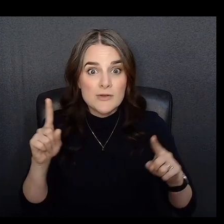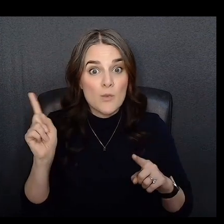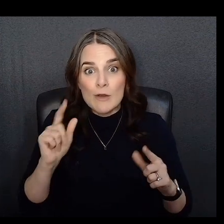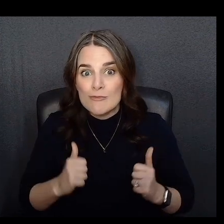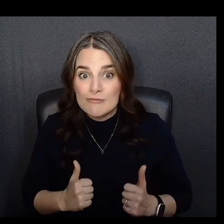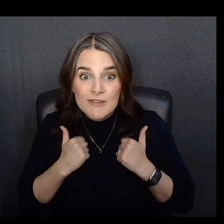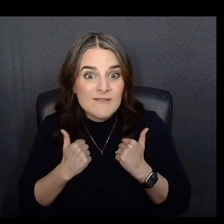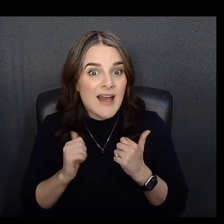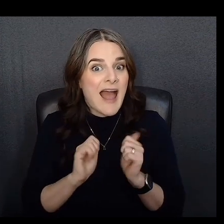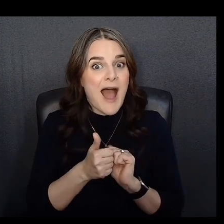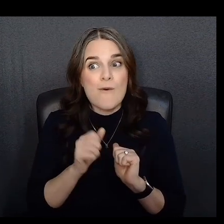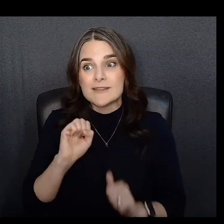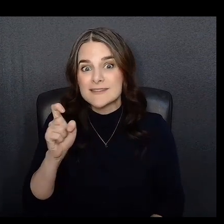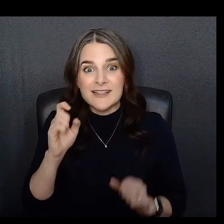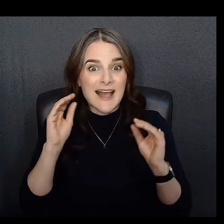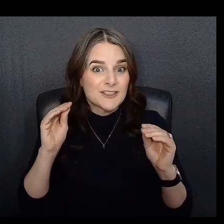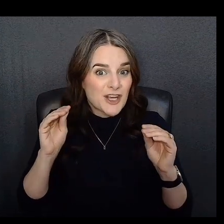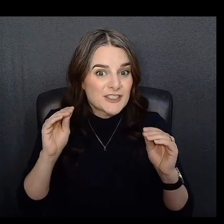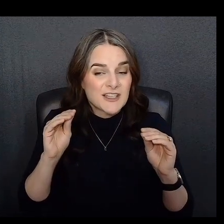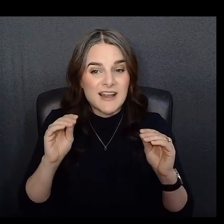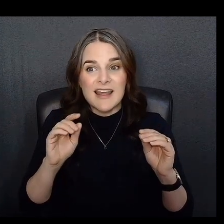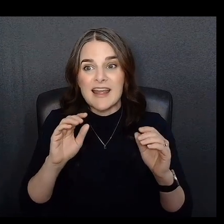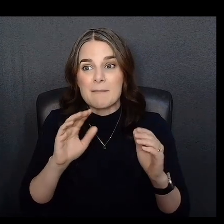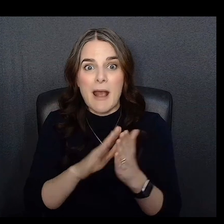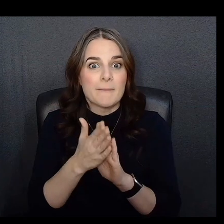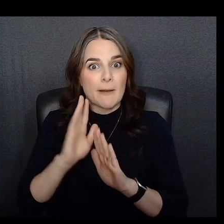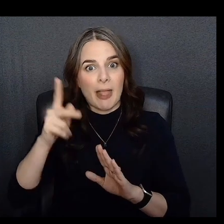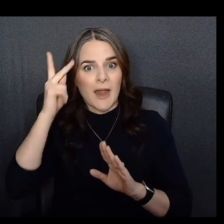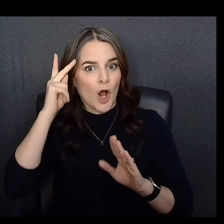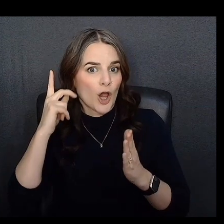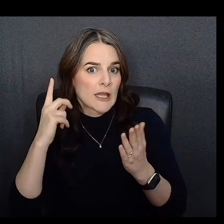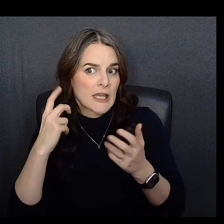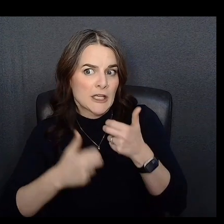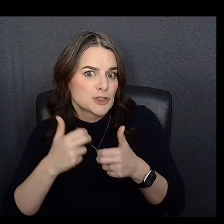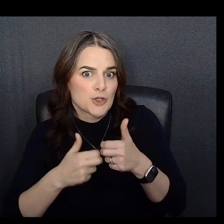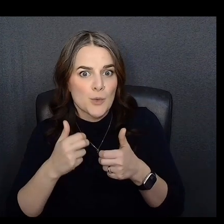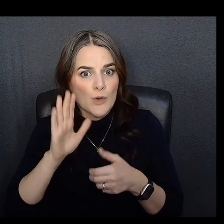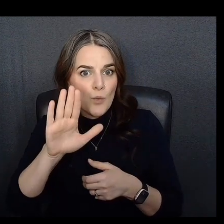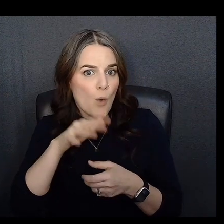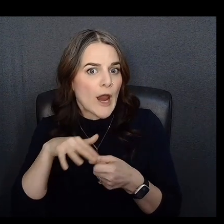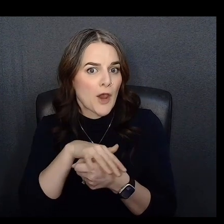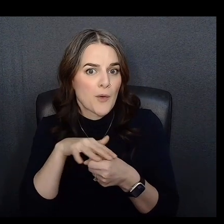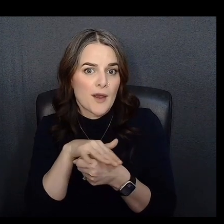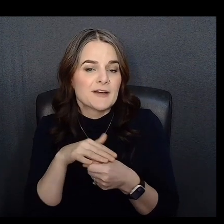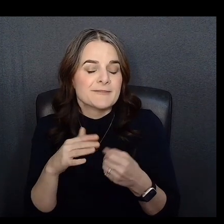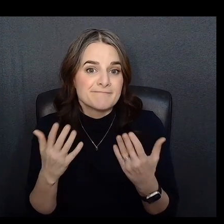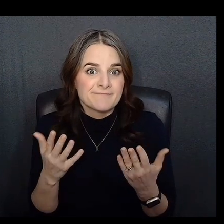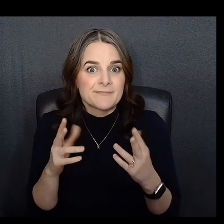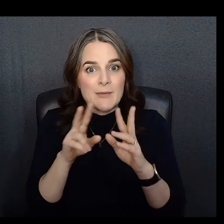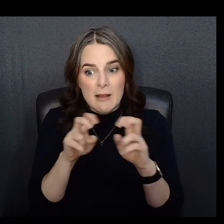and how sex education is politicized in your area. When we look at some of these statistics